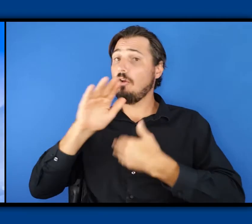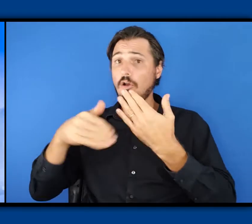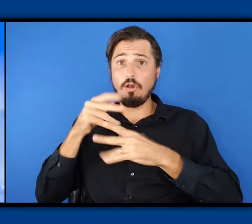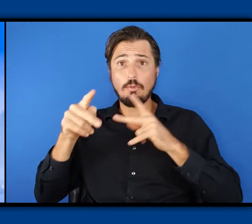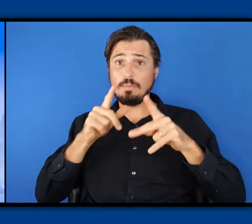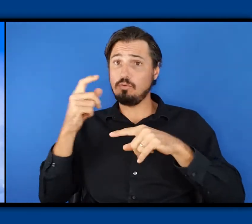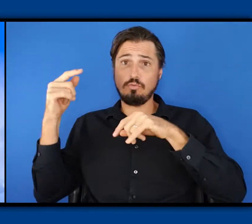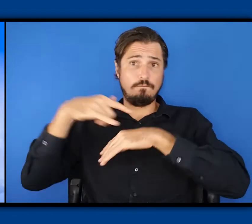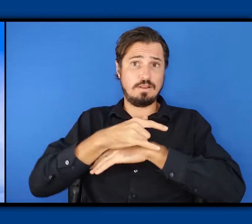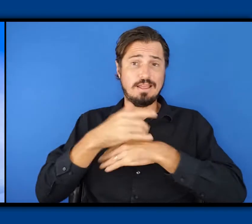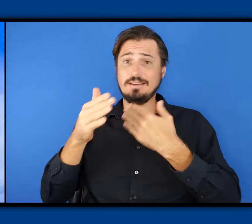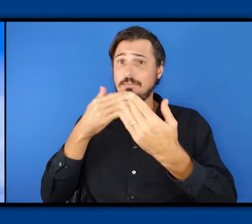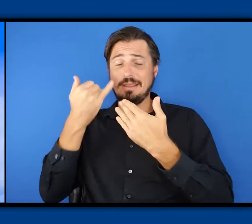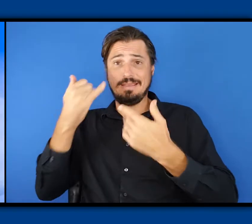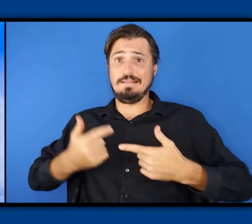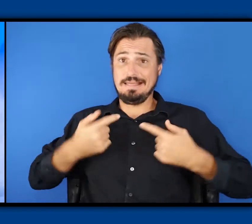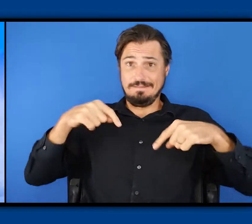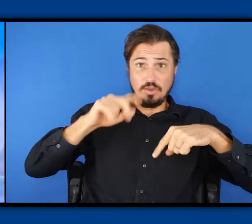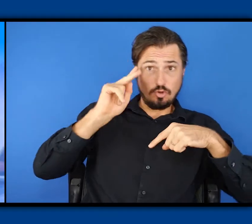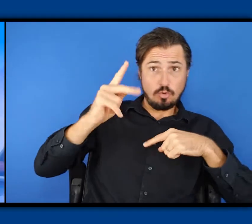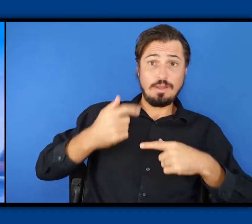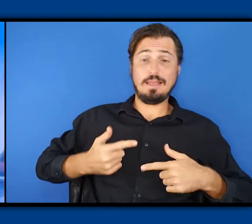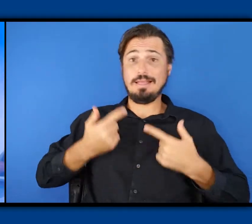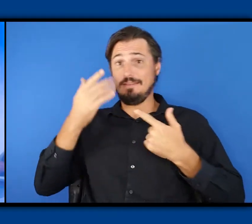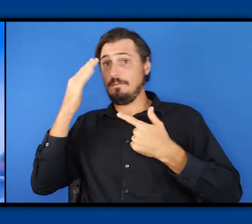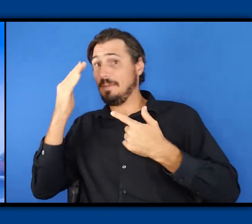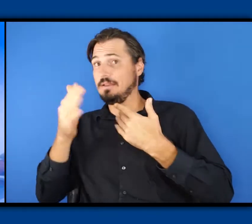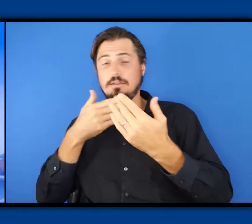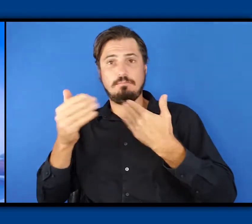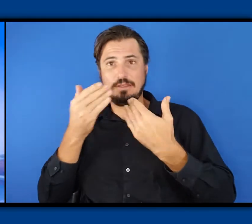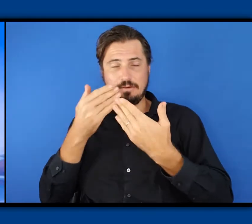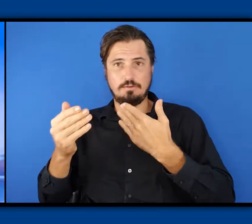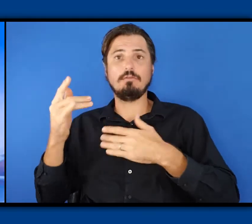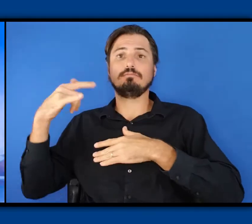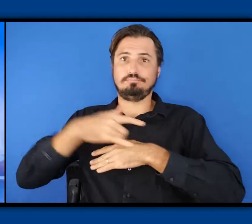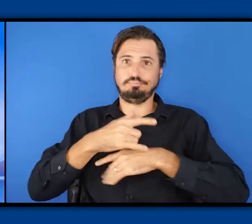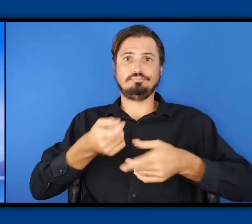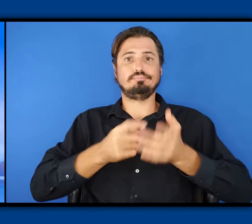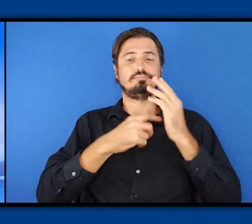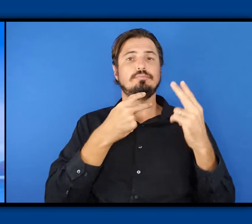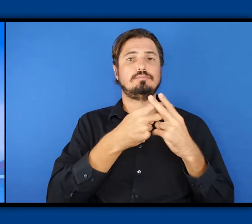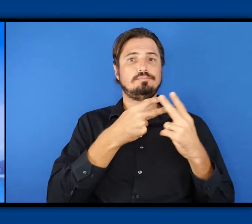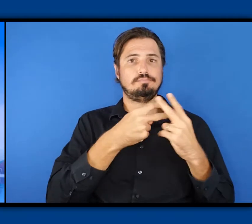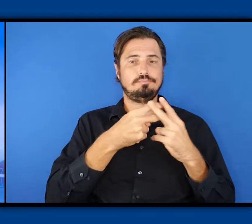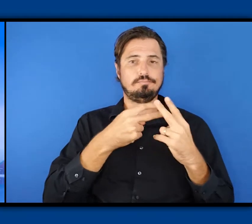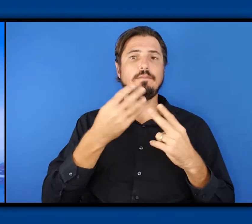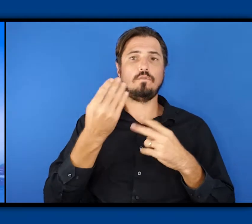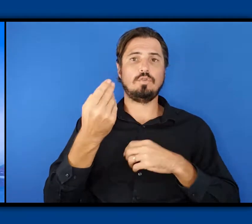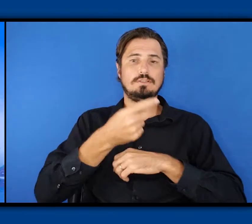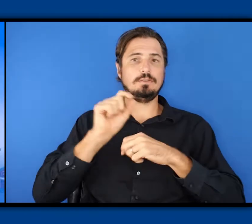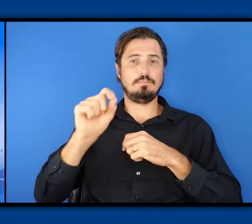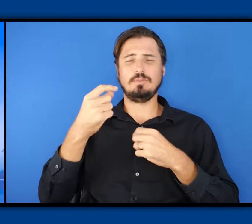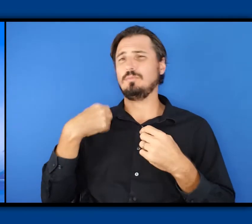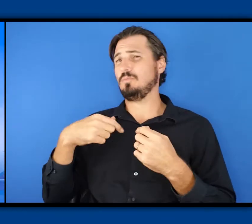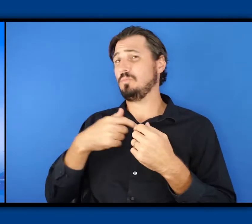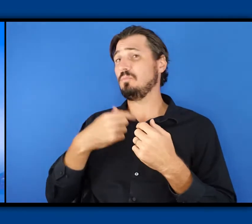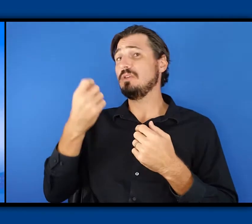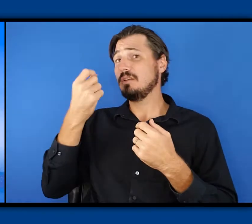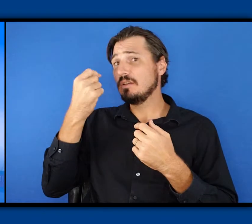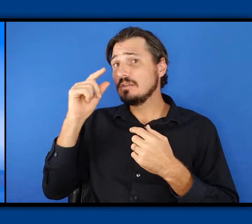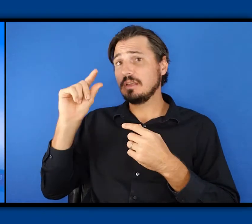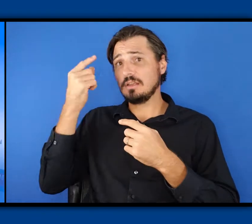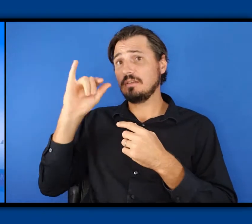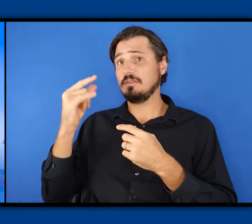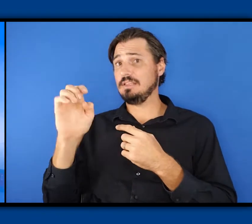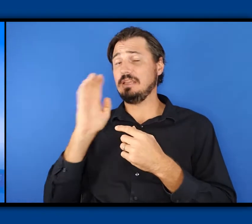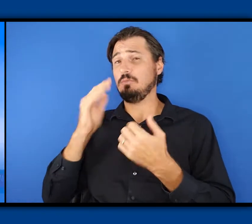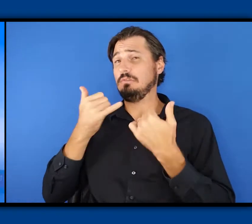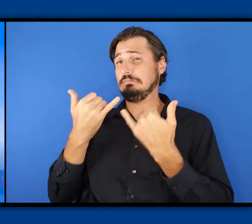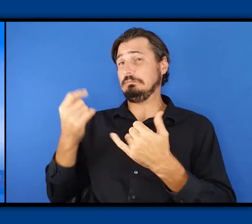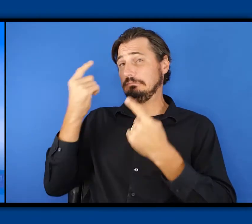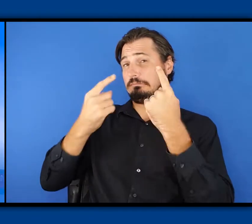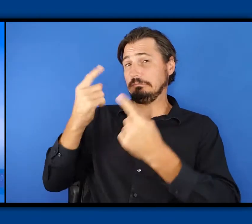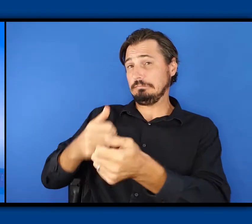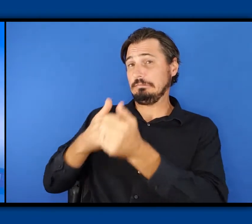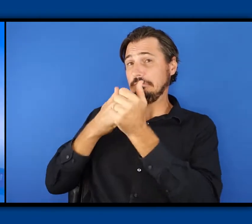mainland and inter-island. There is no testing exemption, but we are aware that Governor Ige is considering new CDC quarantine guidance, and could reduce the length of the travel quarantine